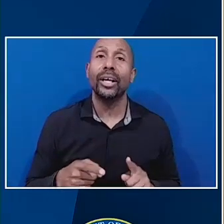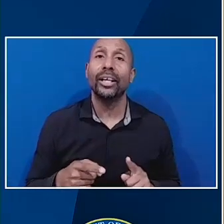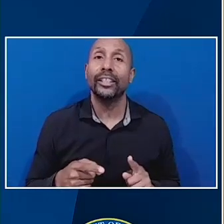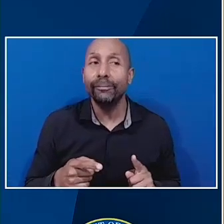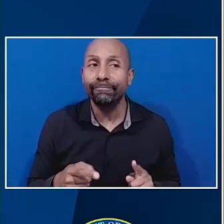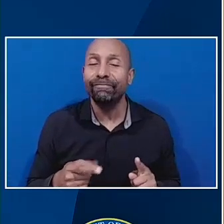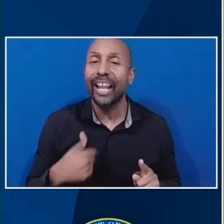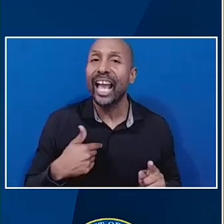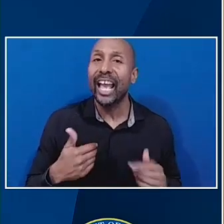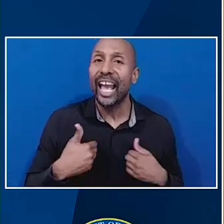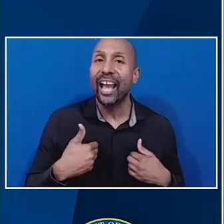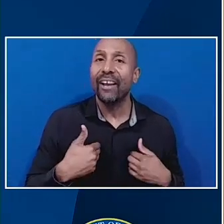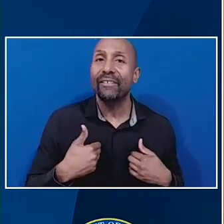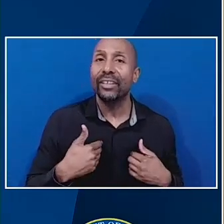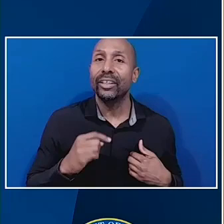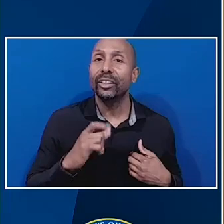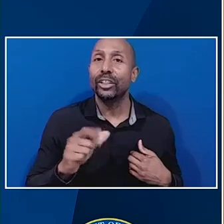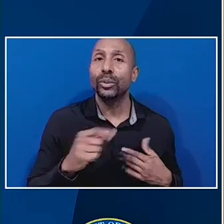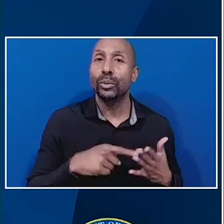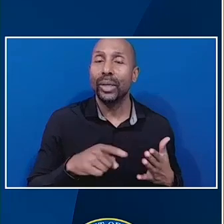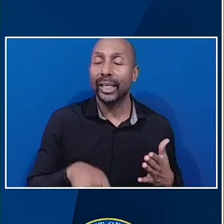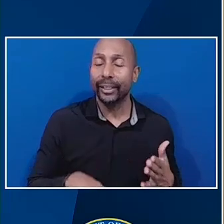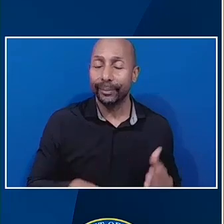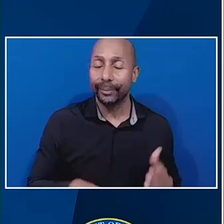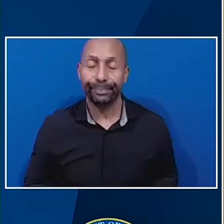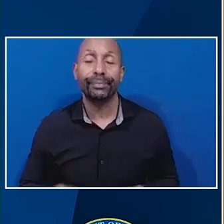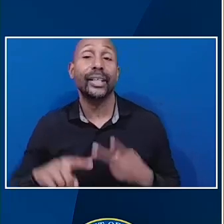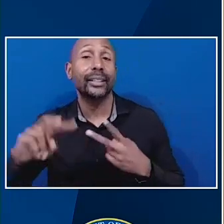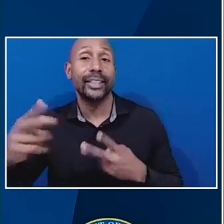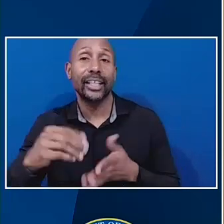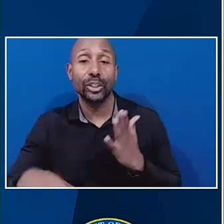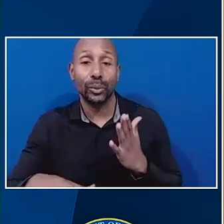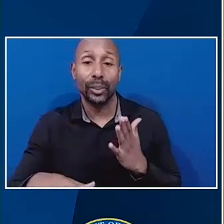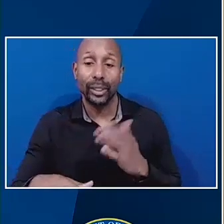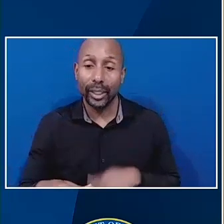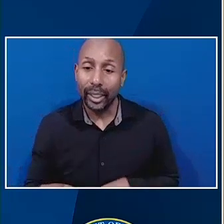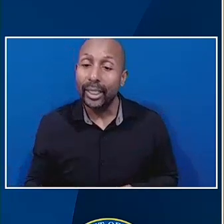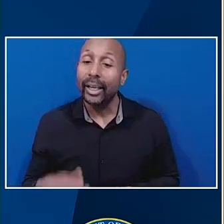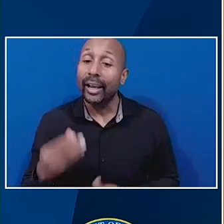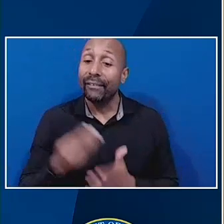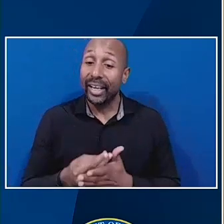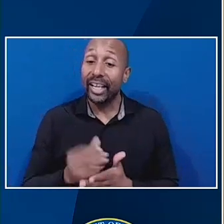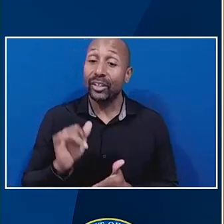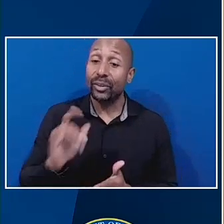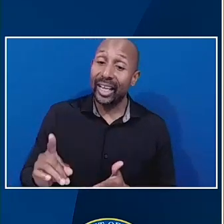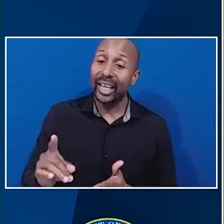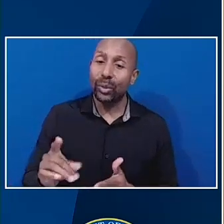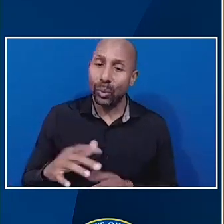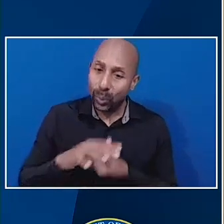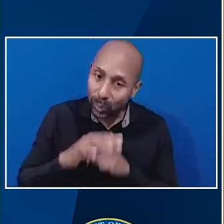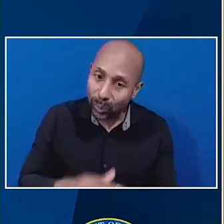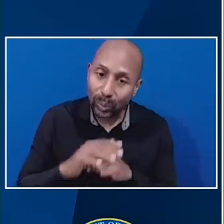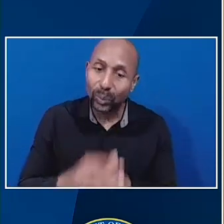always stressful. Luckily, our college has pushed back their tuition payment date to several weeks after the start of the semester, but that doesn't help with